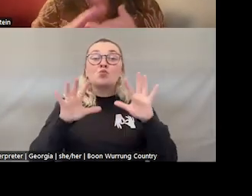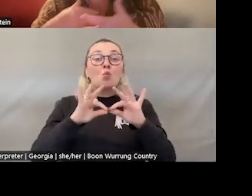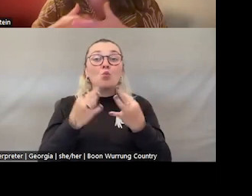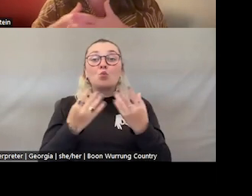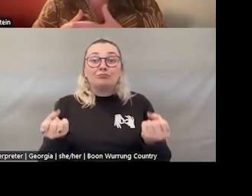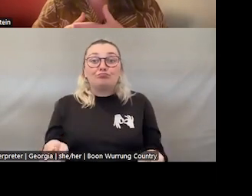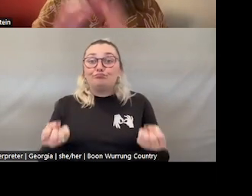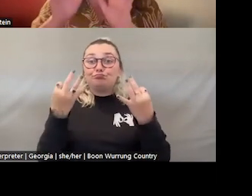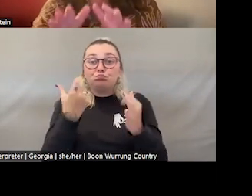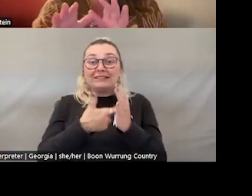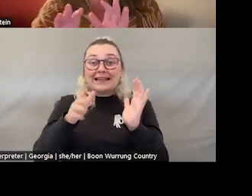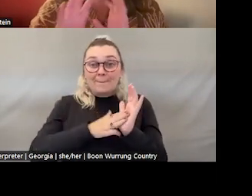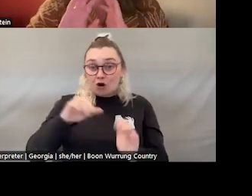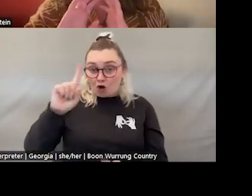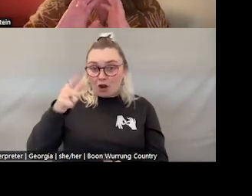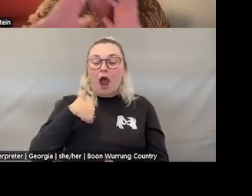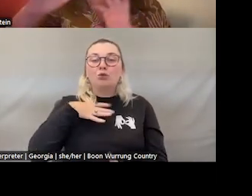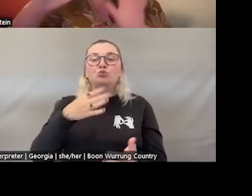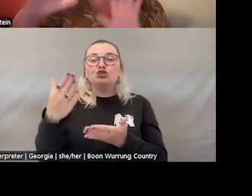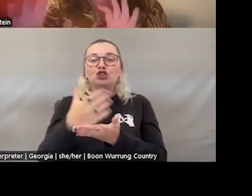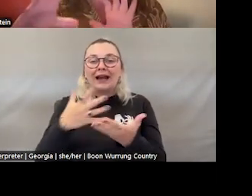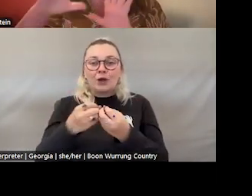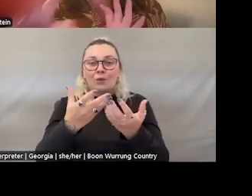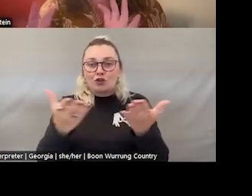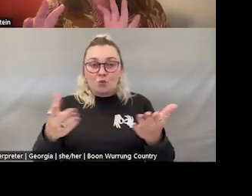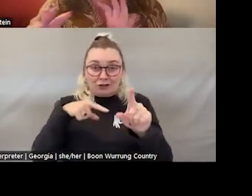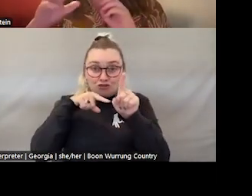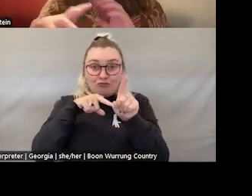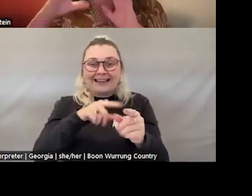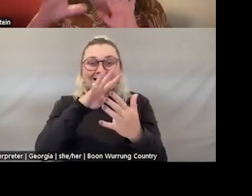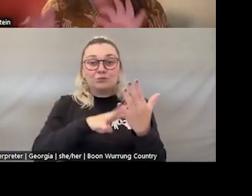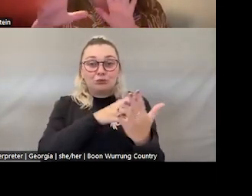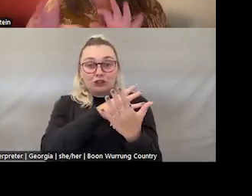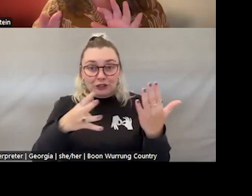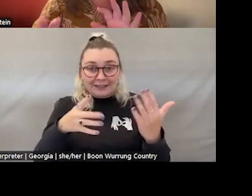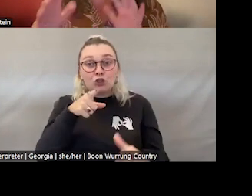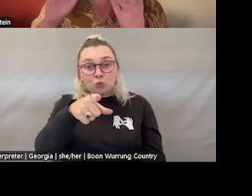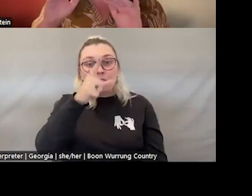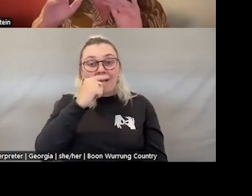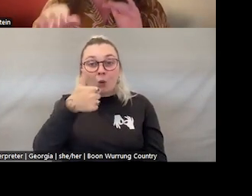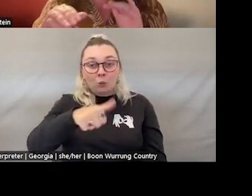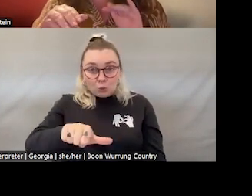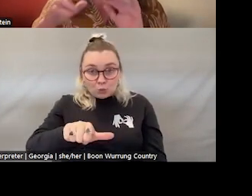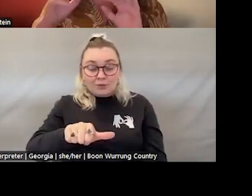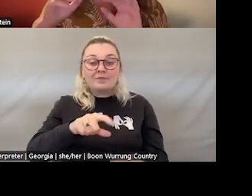a CRM currently, I wanted to share with you this tracking spreadsheet you can use. I will